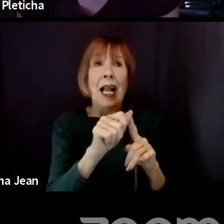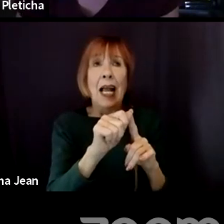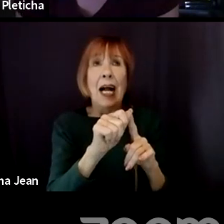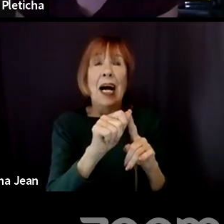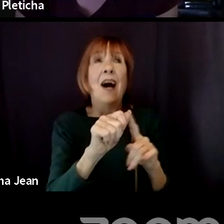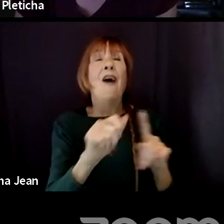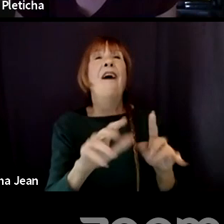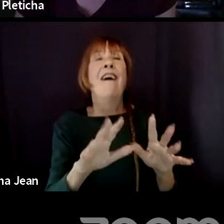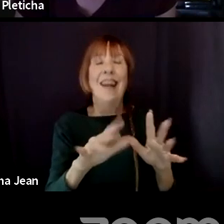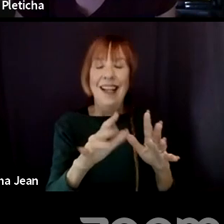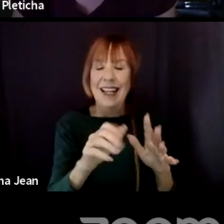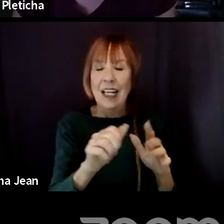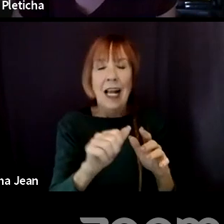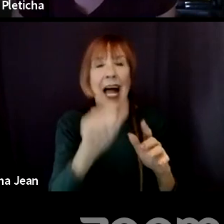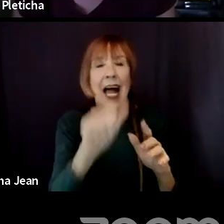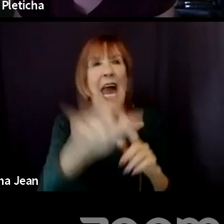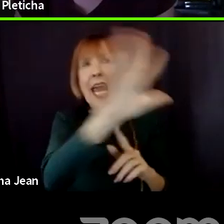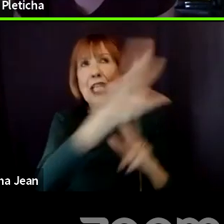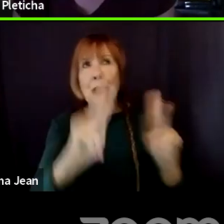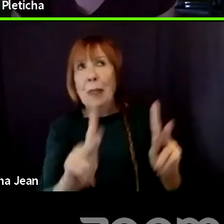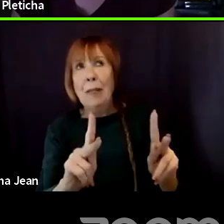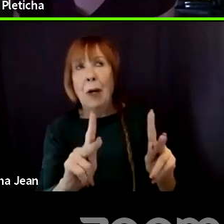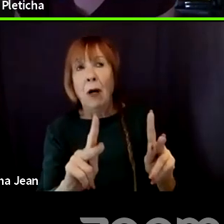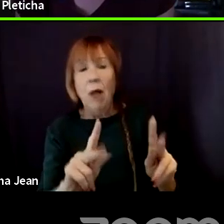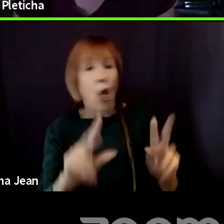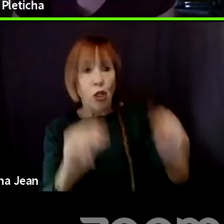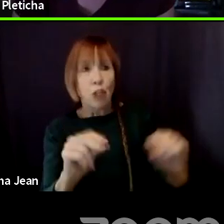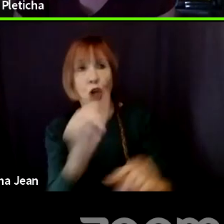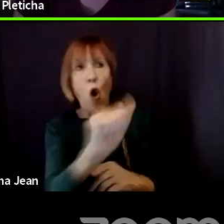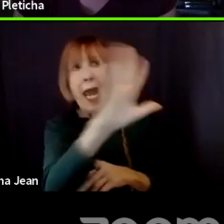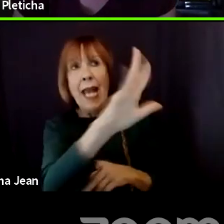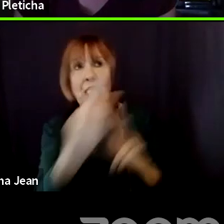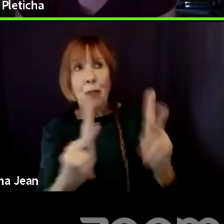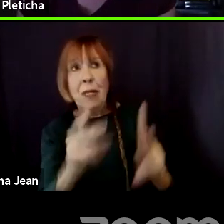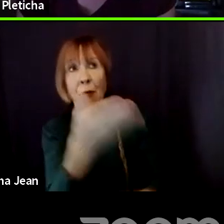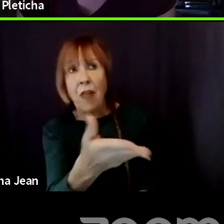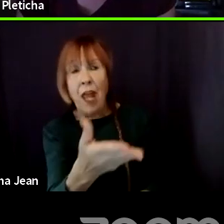and say something, you know what I mean? Yeah, especially if they're lower level that can reach your PA,